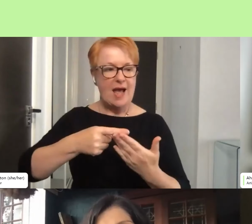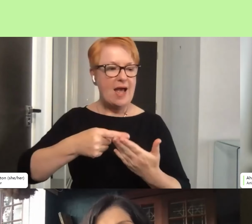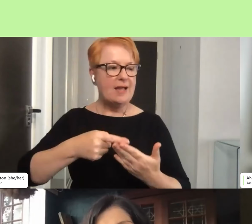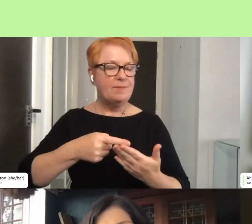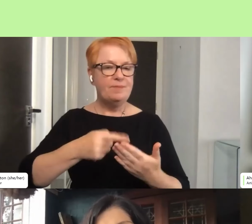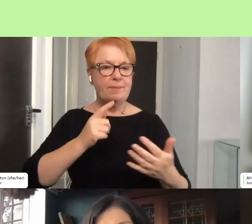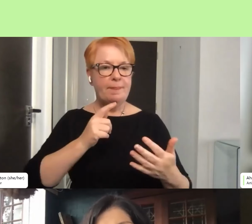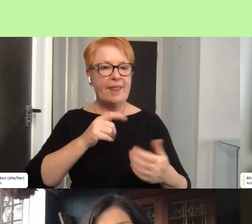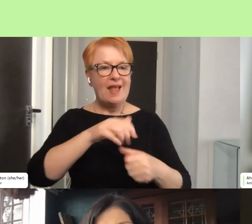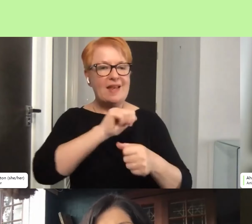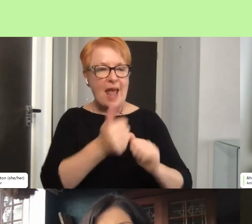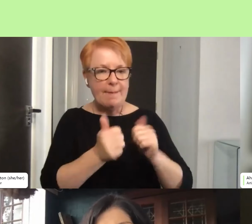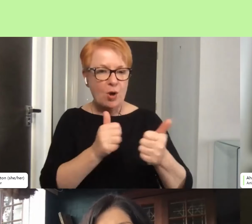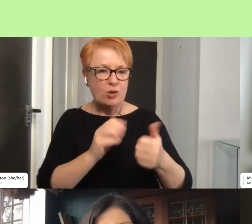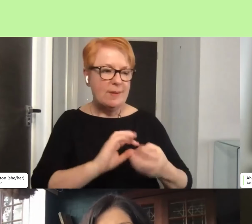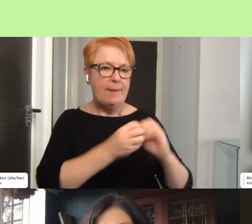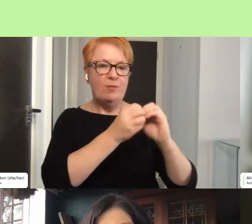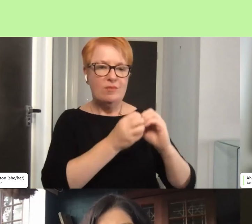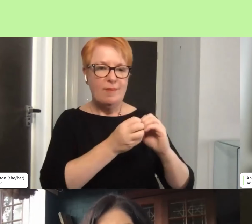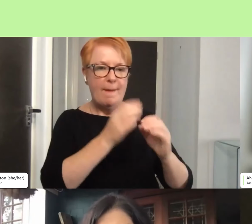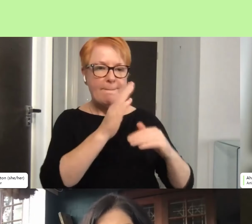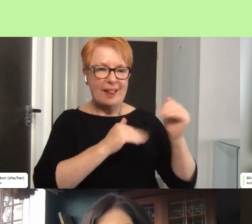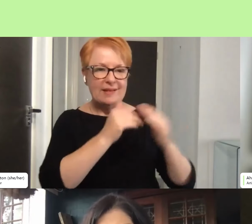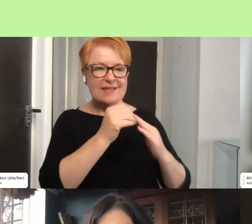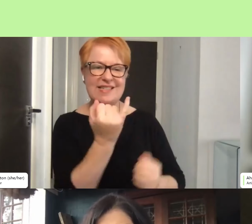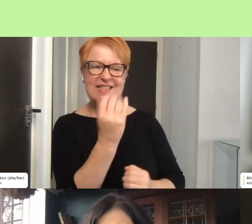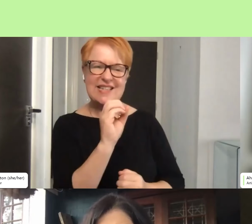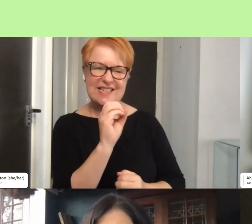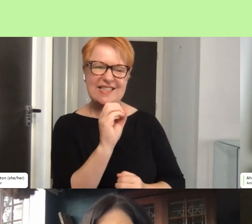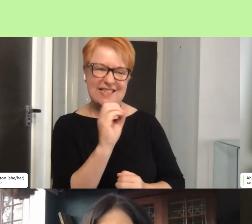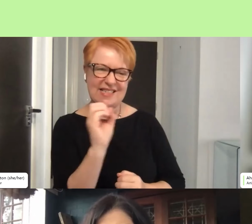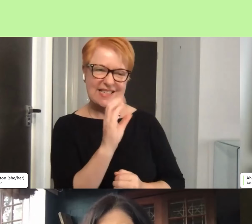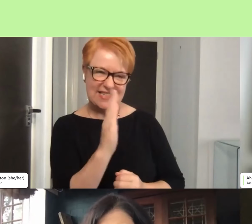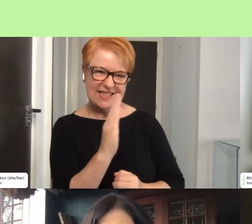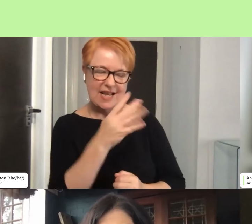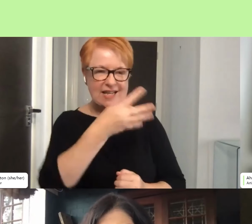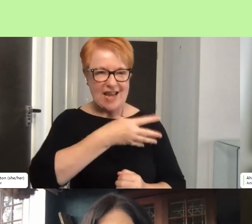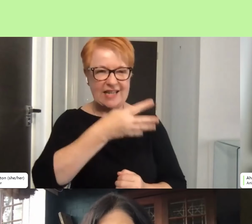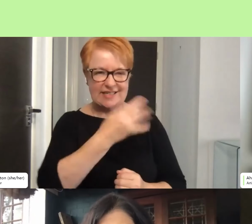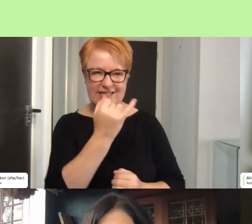So, we kind of made it more concrete rather than having this this pointed out this